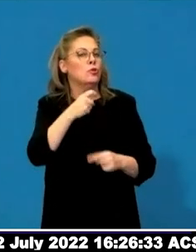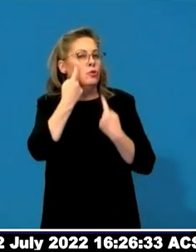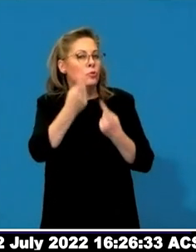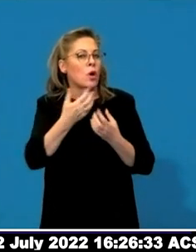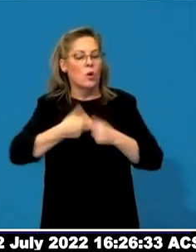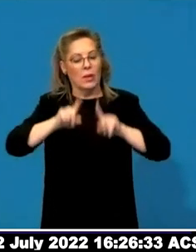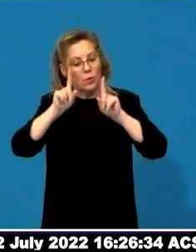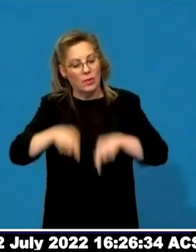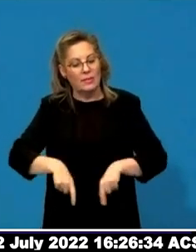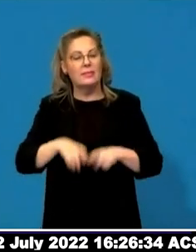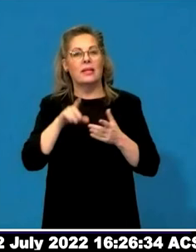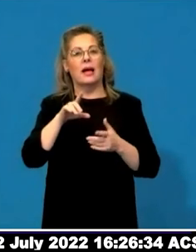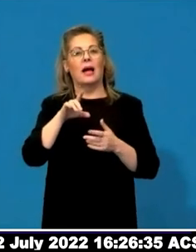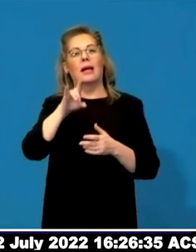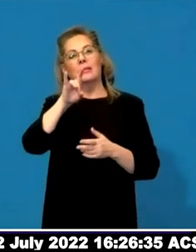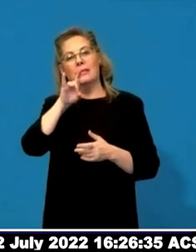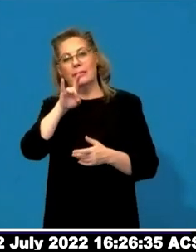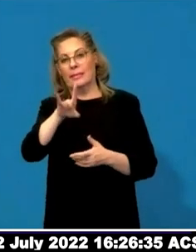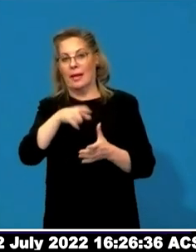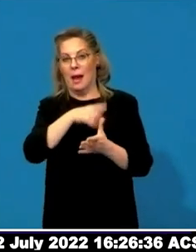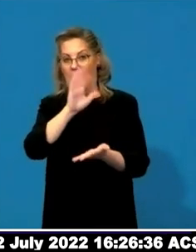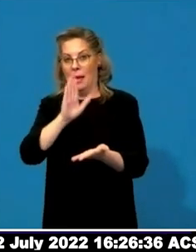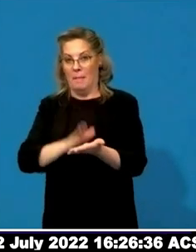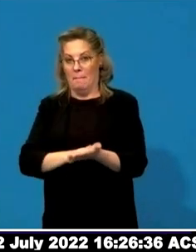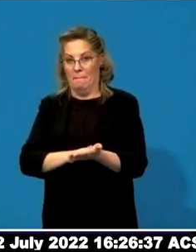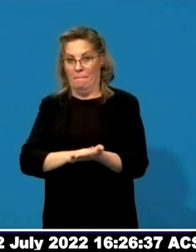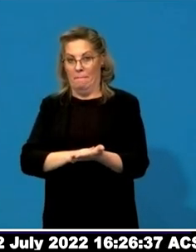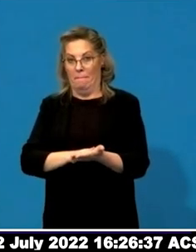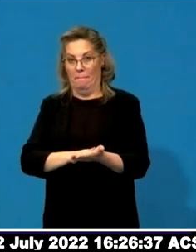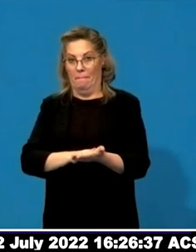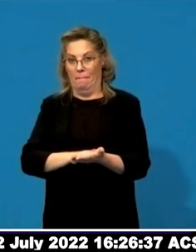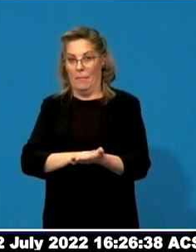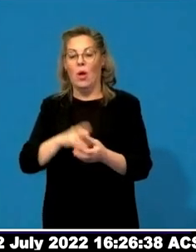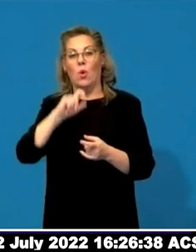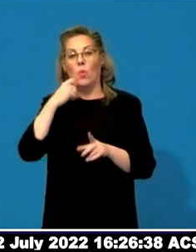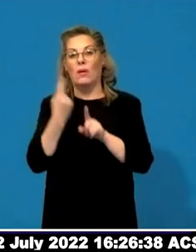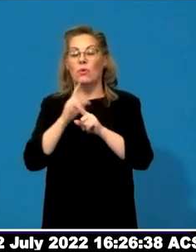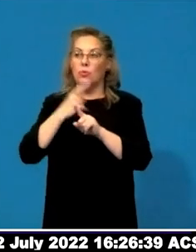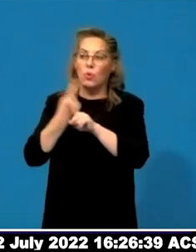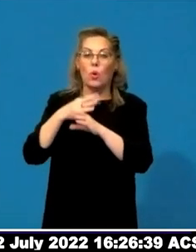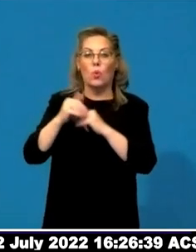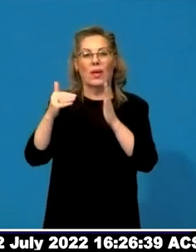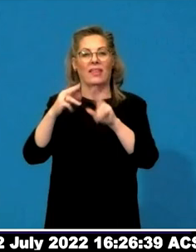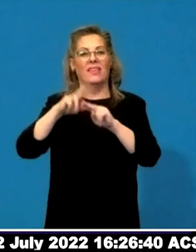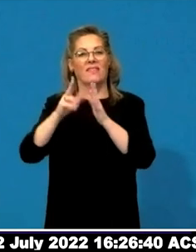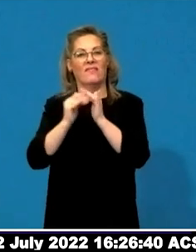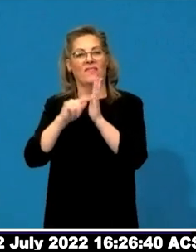with Fitzroy Valley witnesses all day and all will be by AVL. Thank you very much. Thank you everybody.